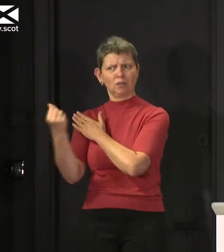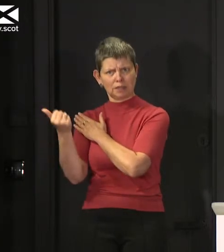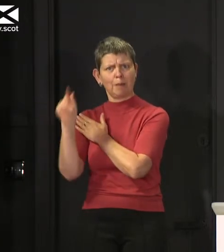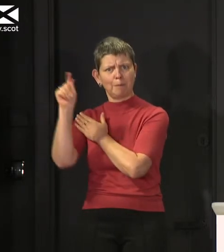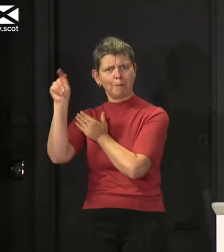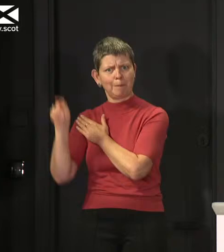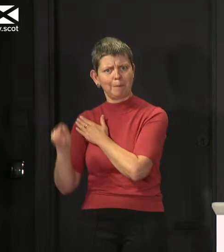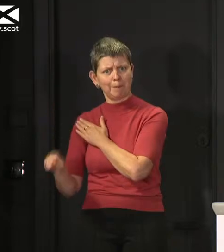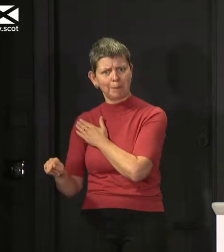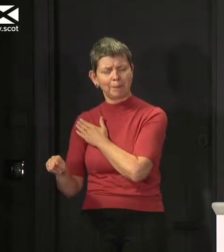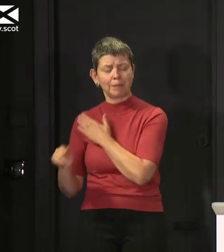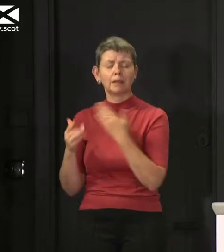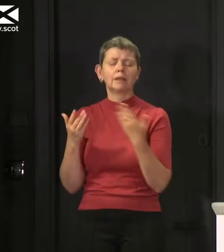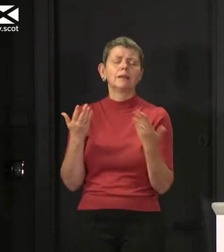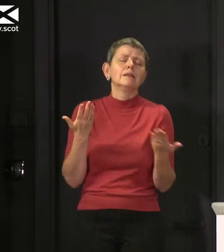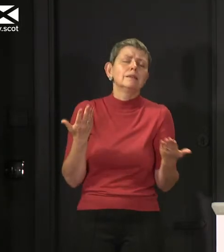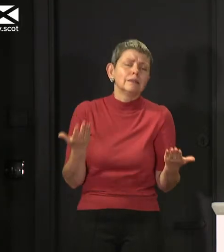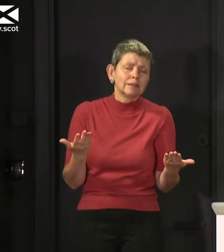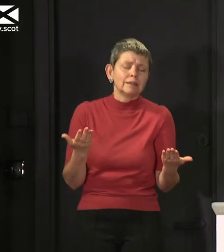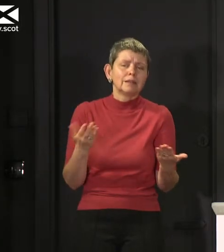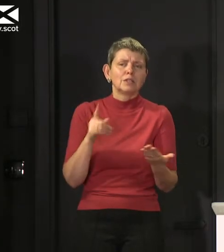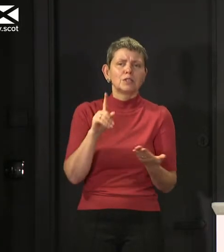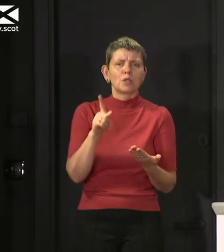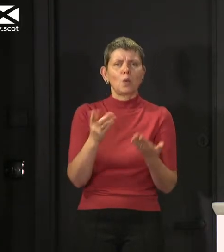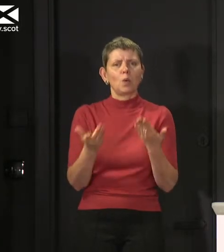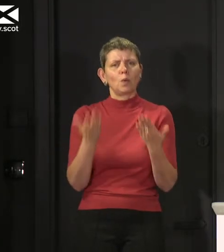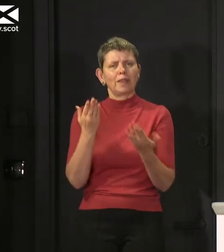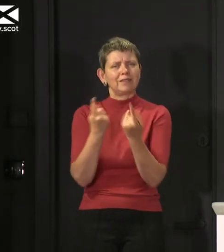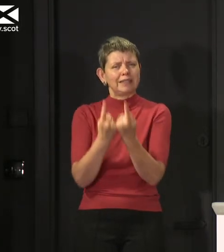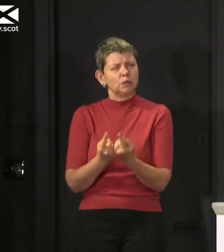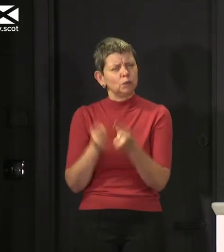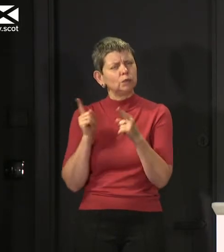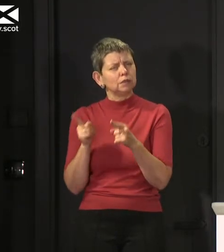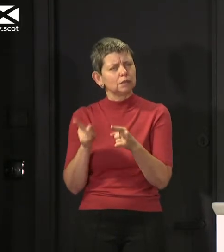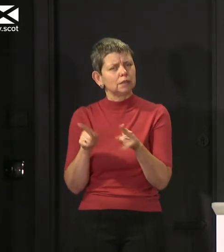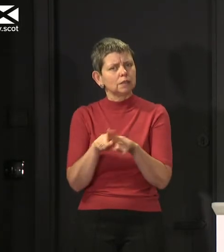countries without quarantine. So there's reciprocal issues here as well. But just to be clear,